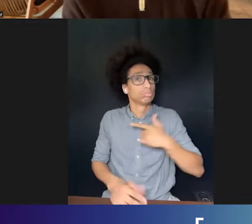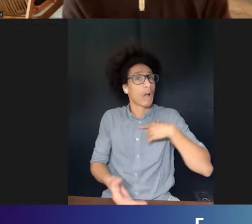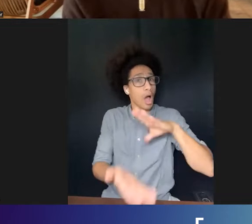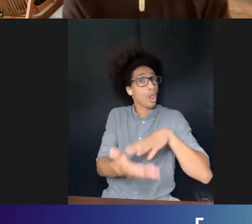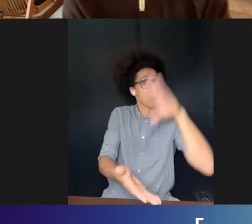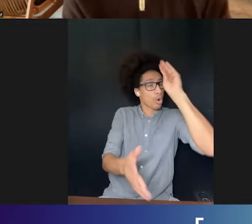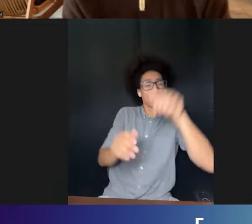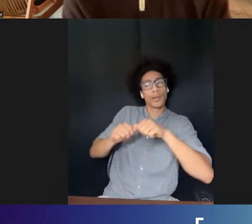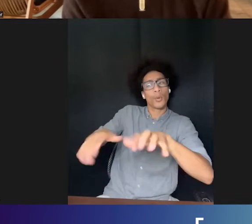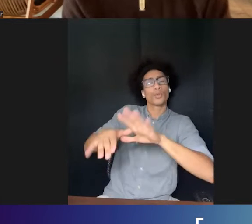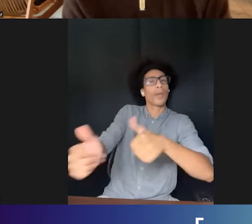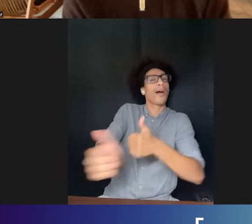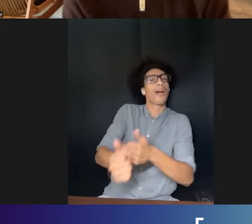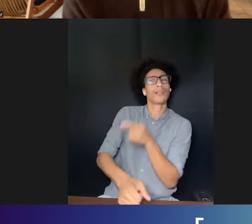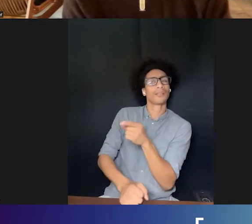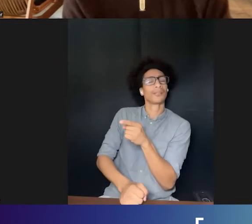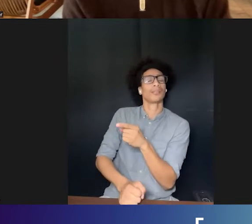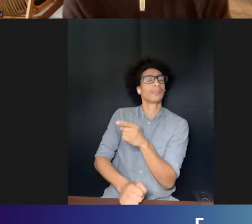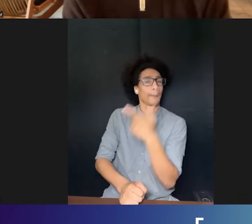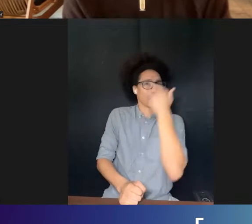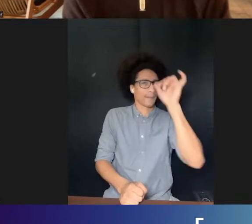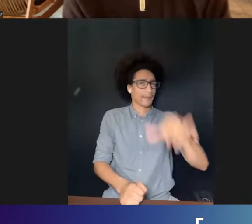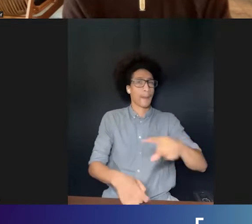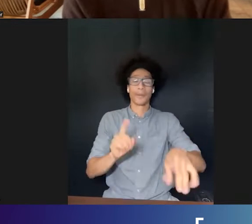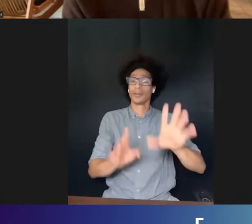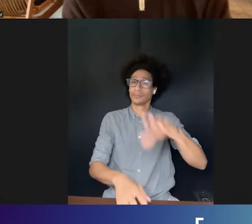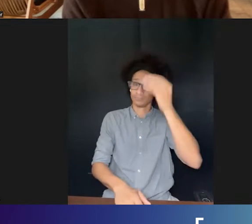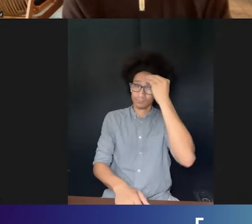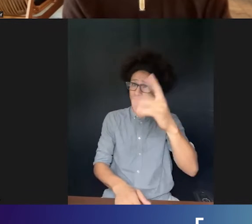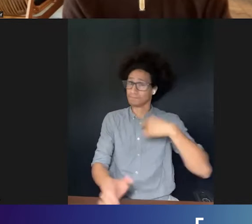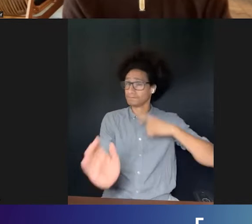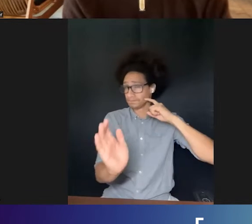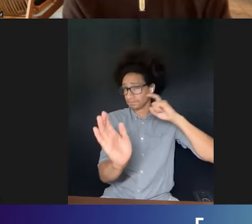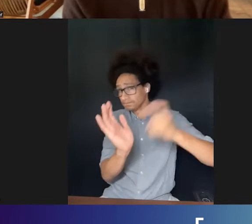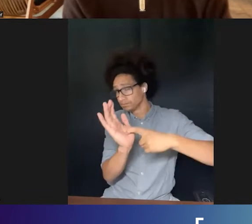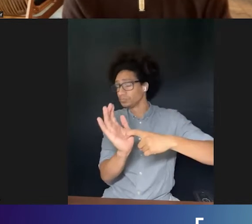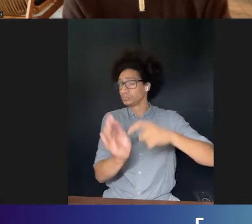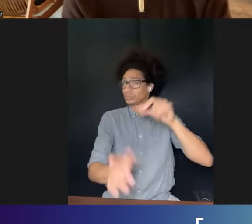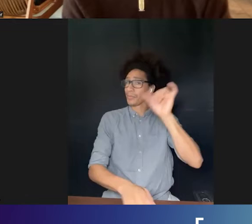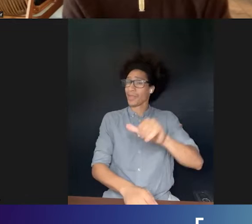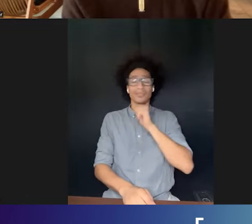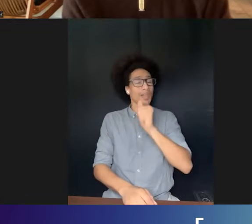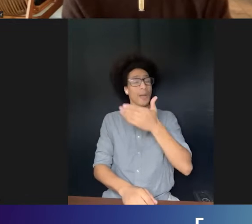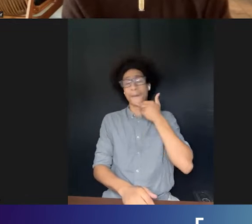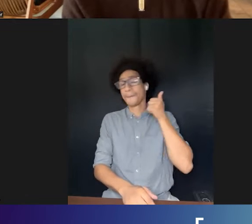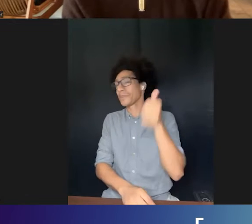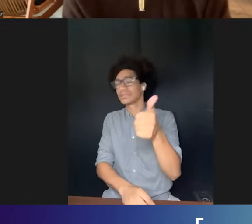But it is it is a recognition that that's not the golden alternative. It is. And it is another